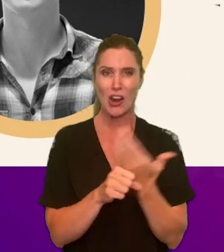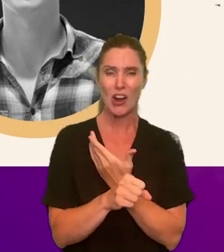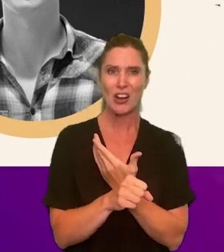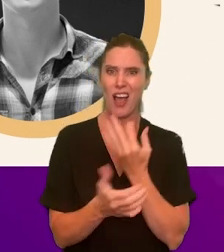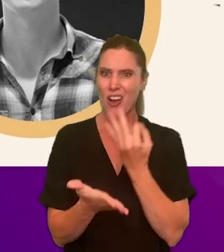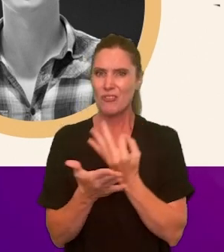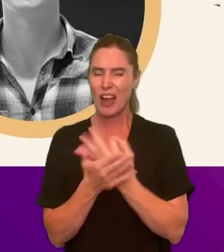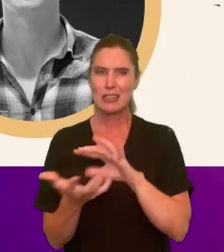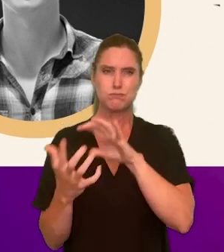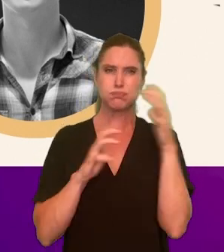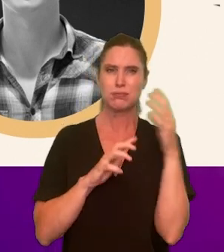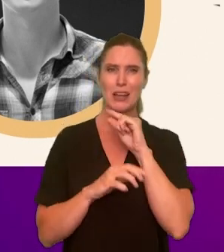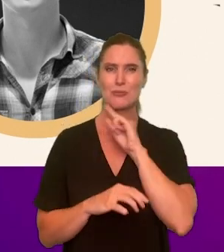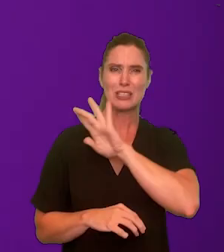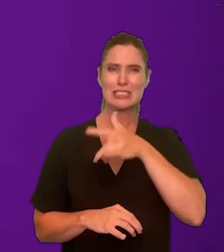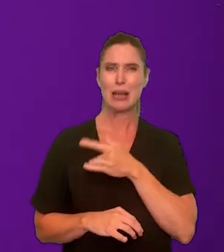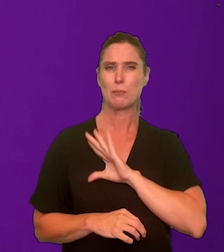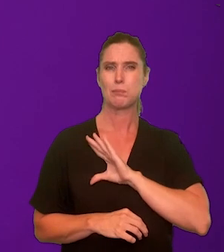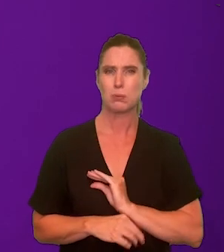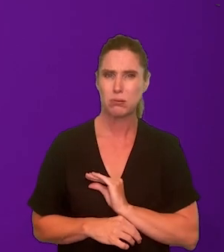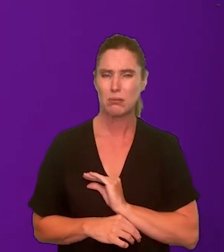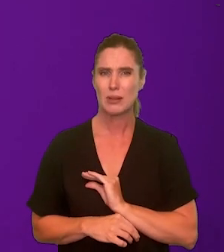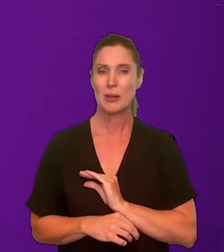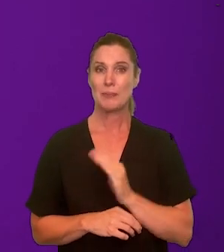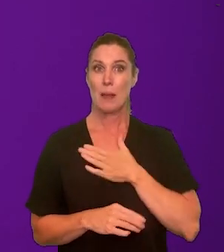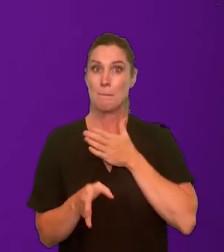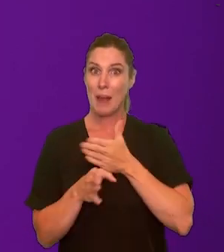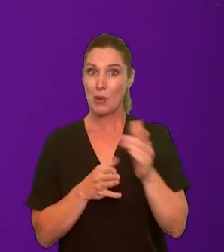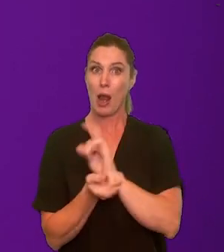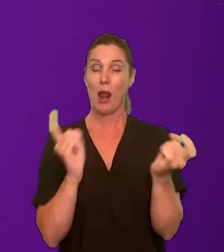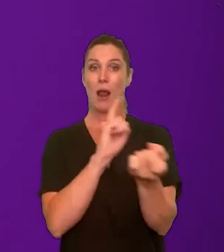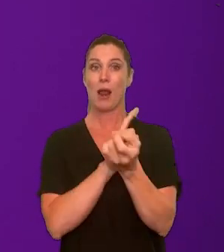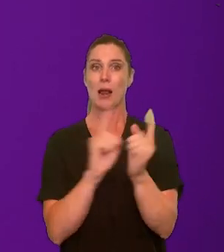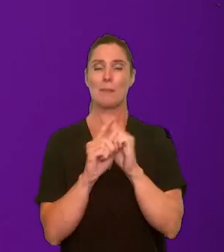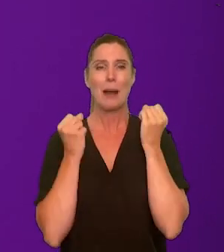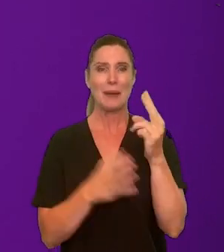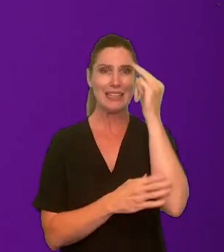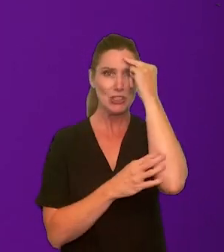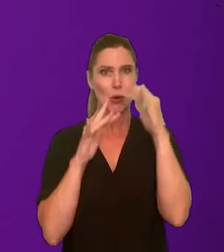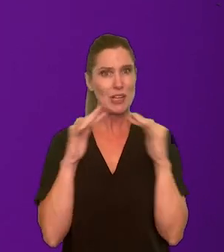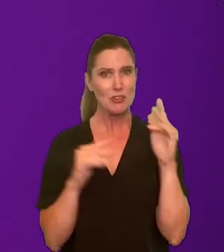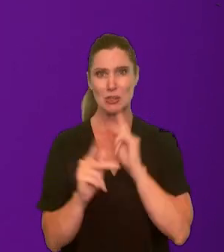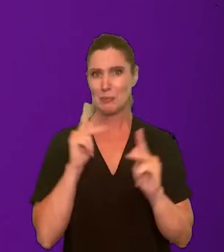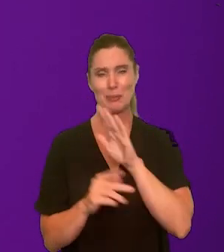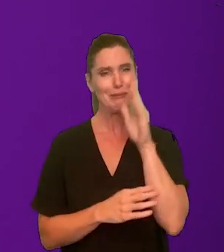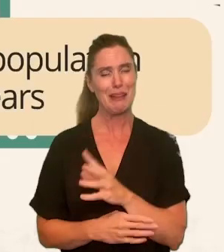and a massive hit to my self esteem. I turned my career around, but many neurodivergent people never experience stable employment.